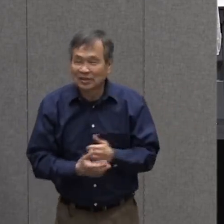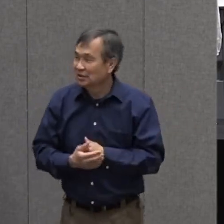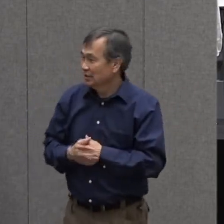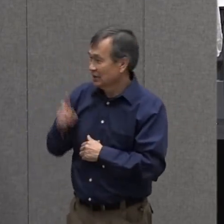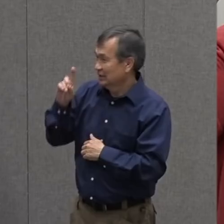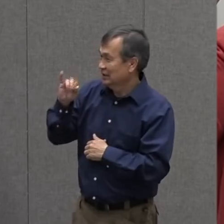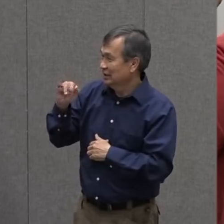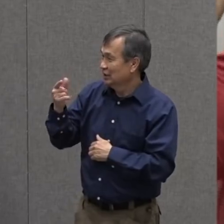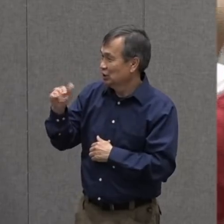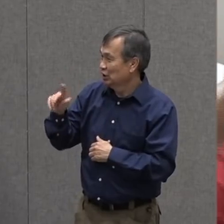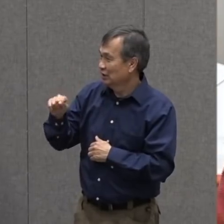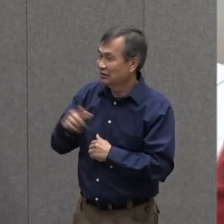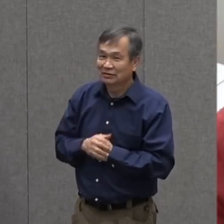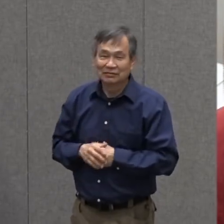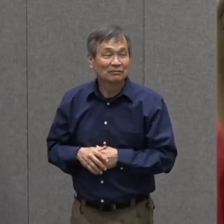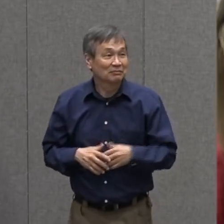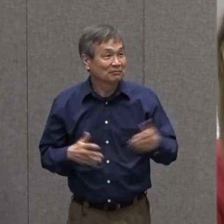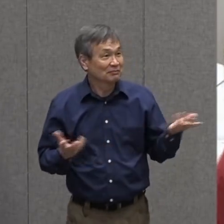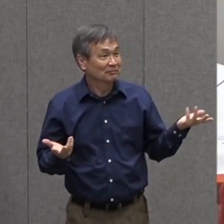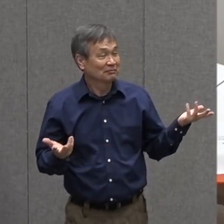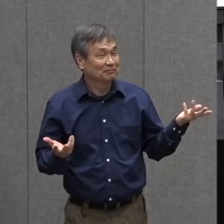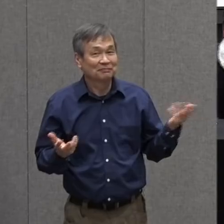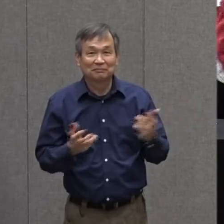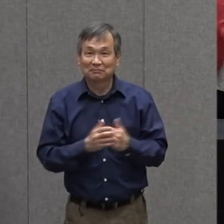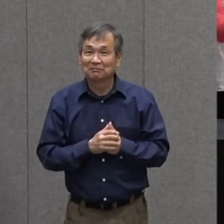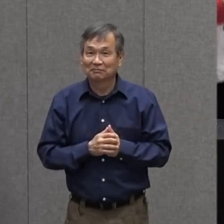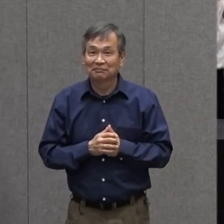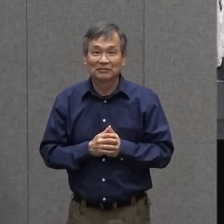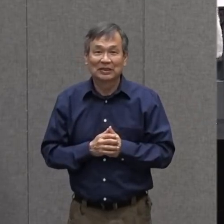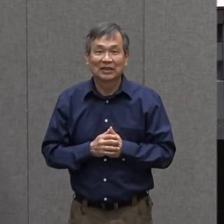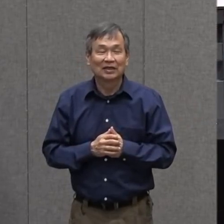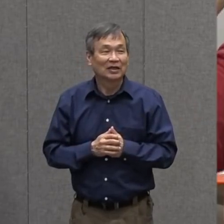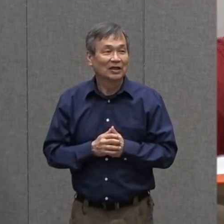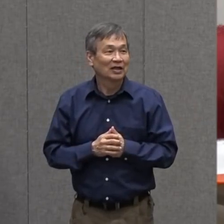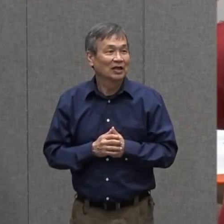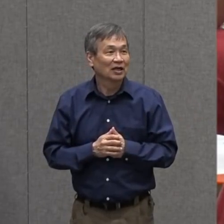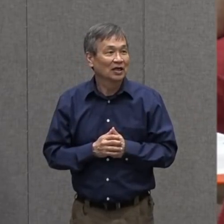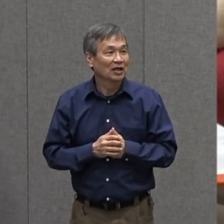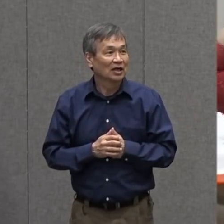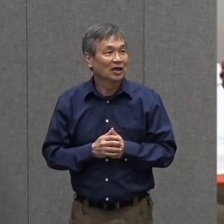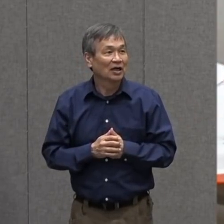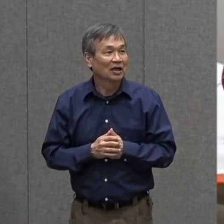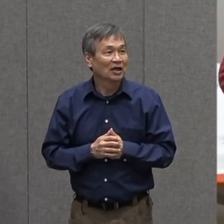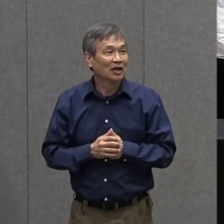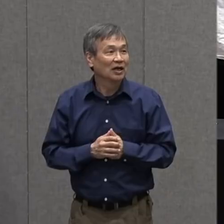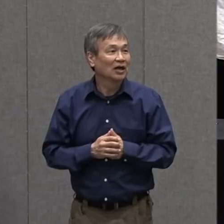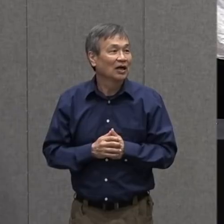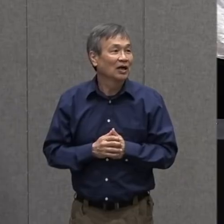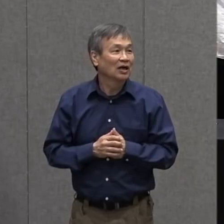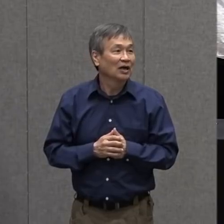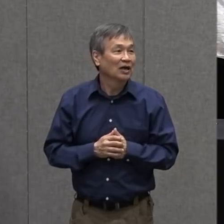Digit. A digit. Okay, let's see. Well, you didn't show it - I'm sorry Okay.